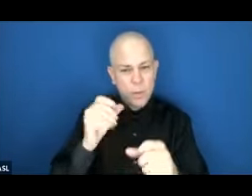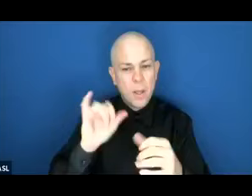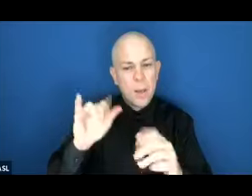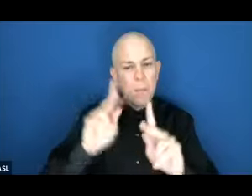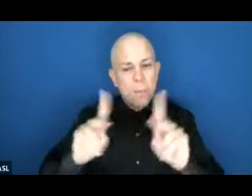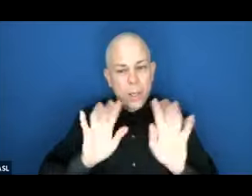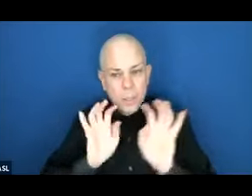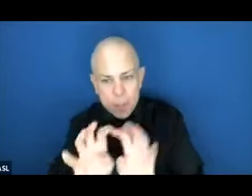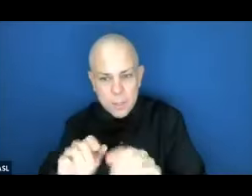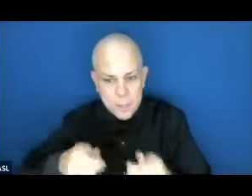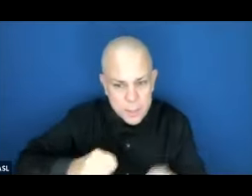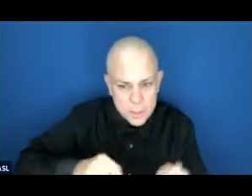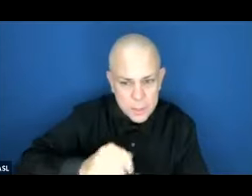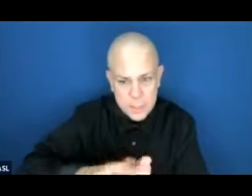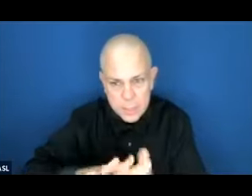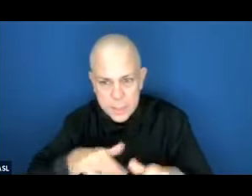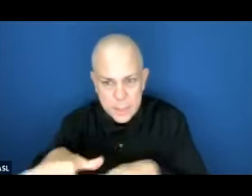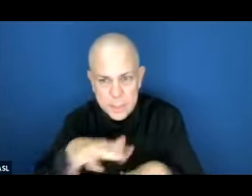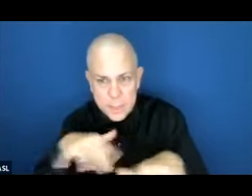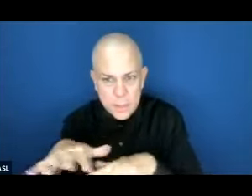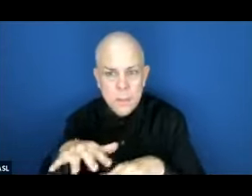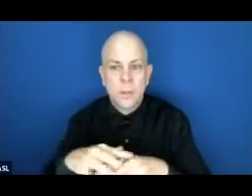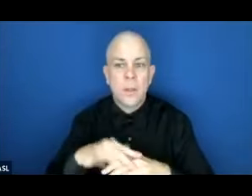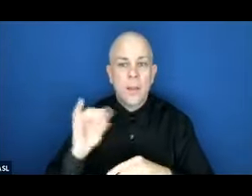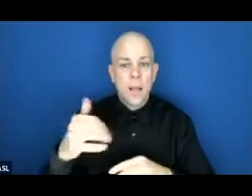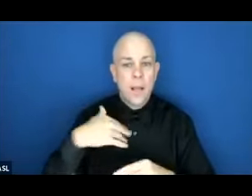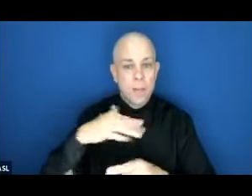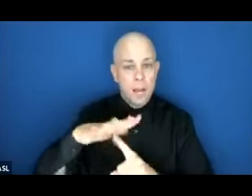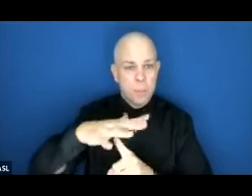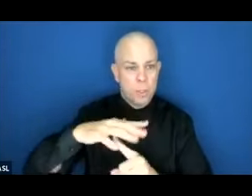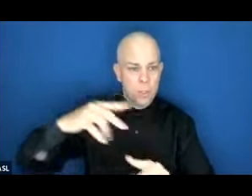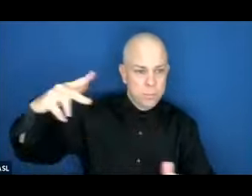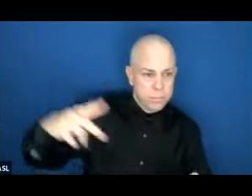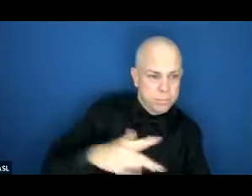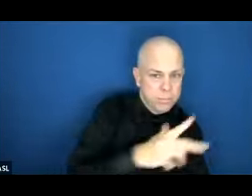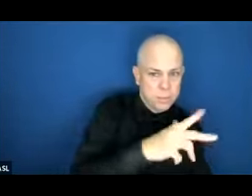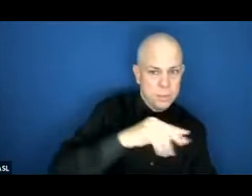helicopter up we do have a few areas in this area